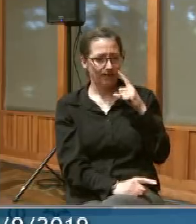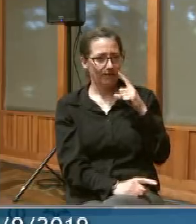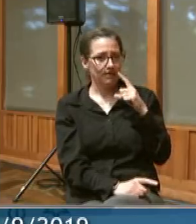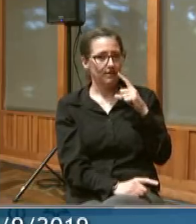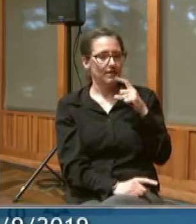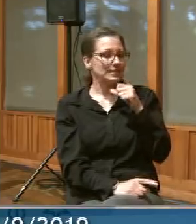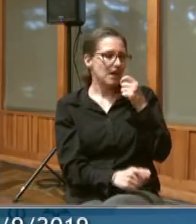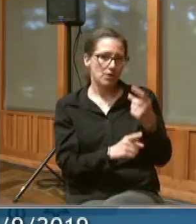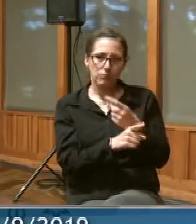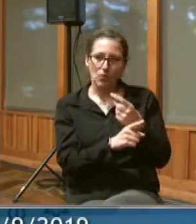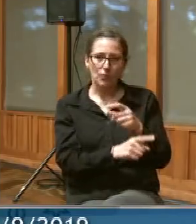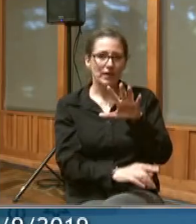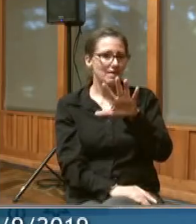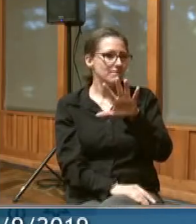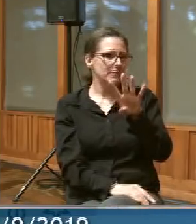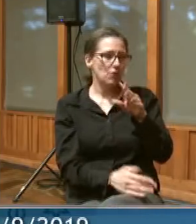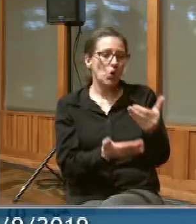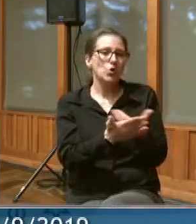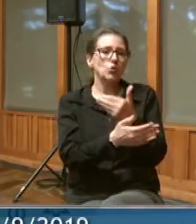PARKS. I THINK IT'S INAPPROPRIATE THAT